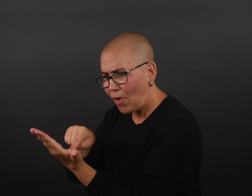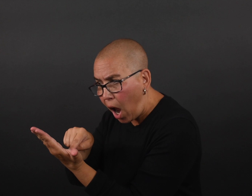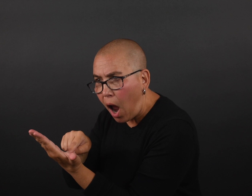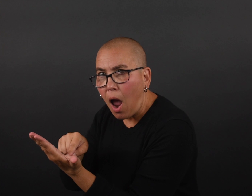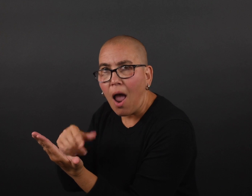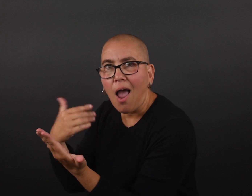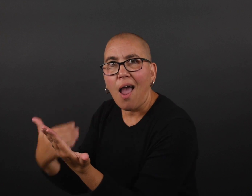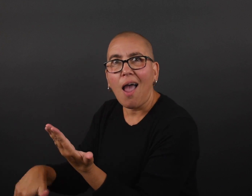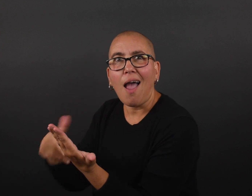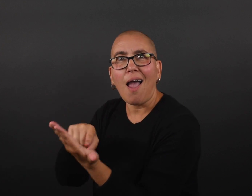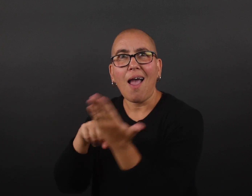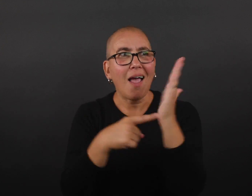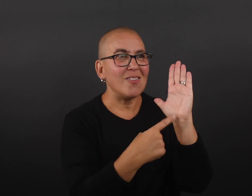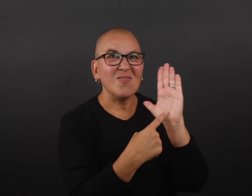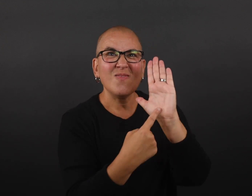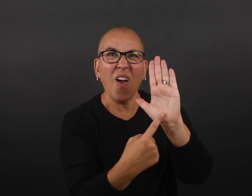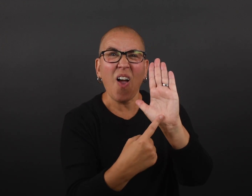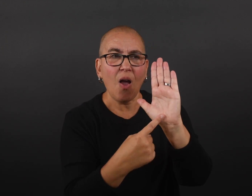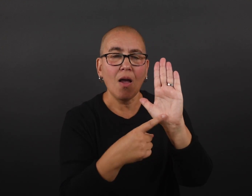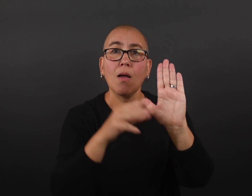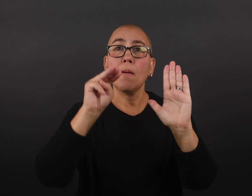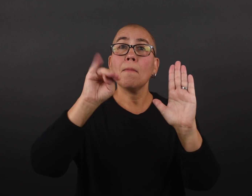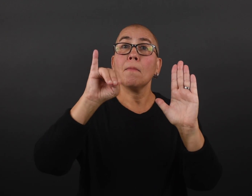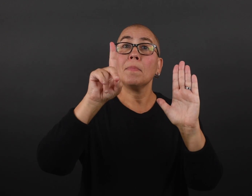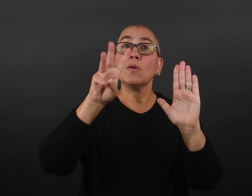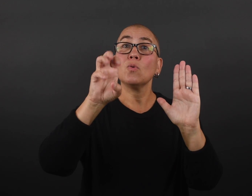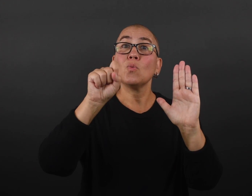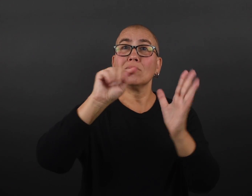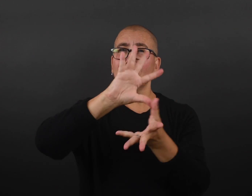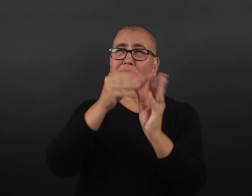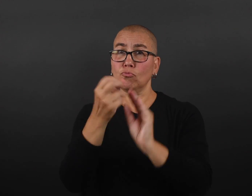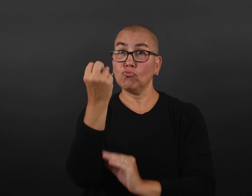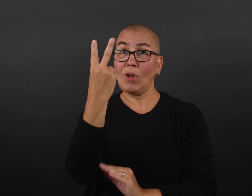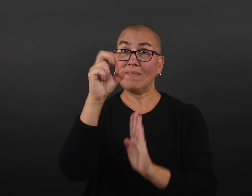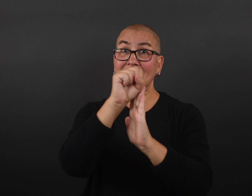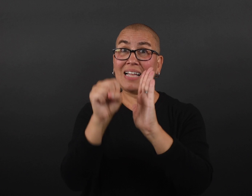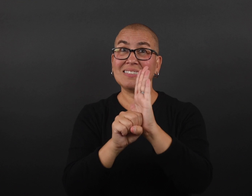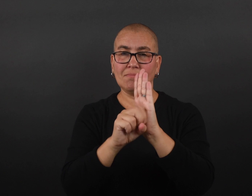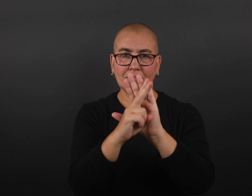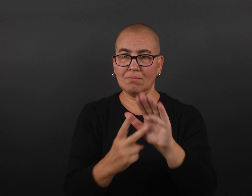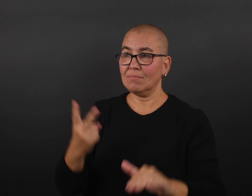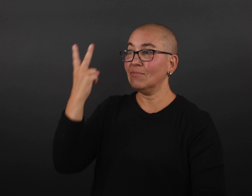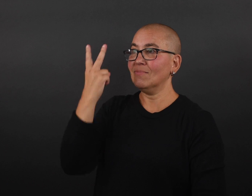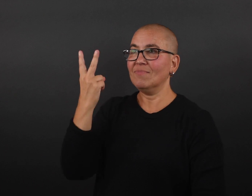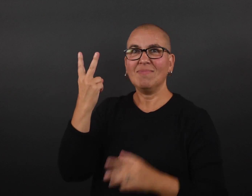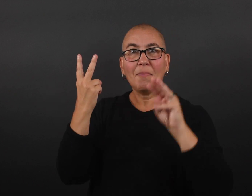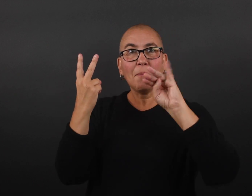According to data from the Centers for Disease Control and Prevention, Minnesota currently